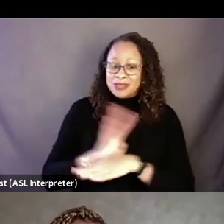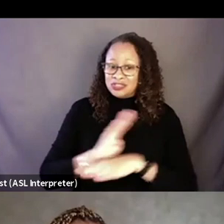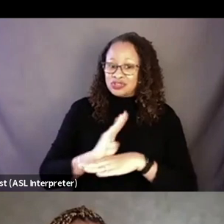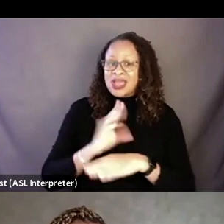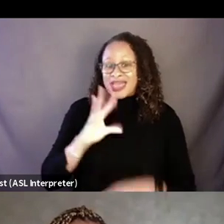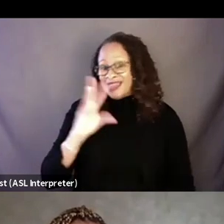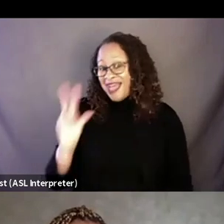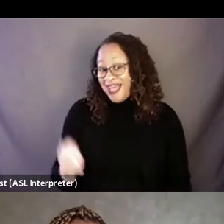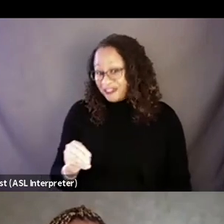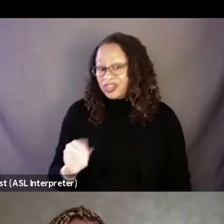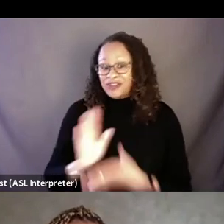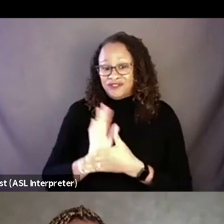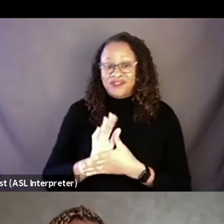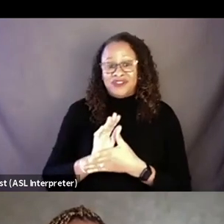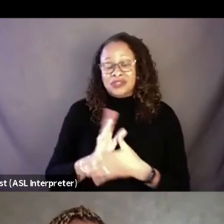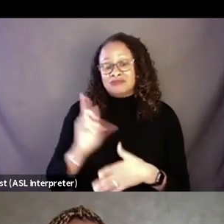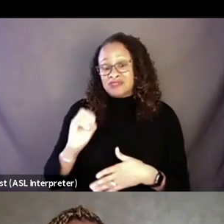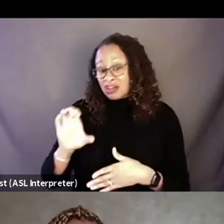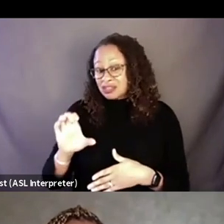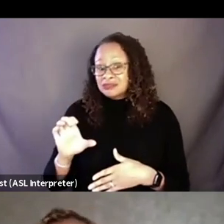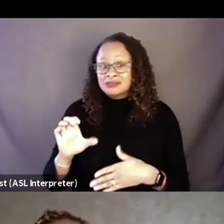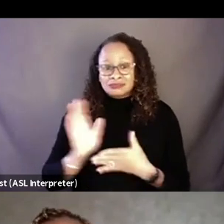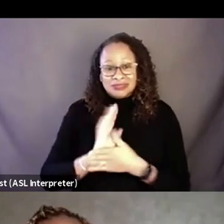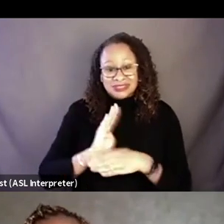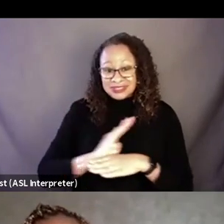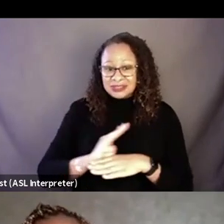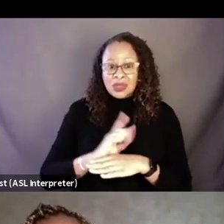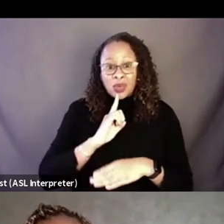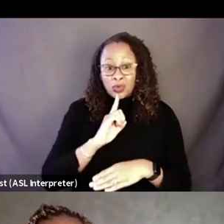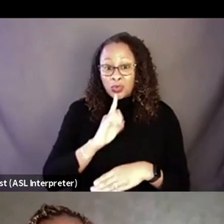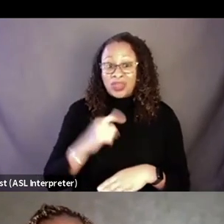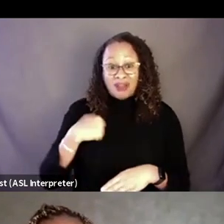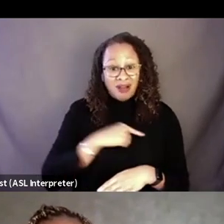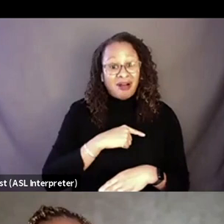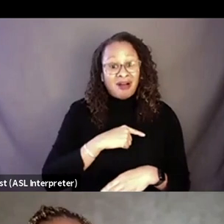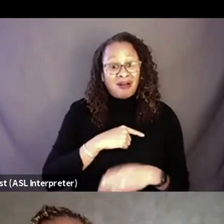'cause it just speaks that we are capable to do, to make, to tell our own stories